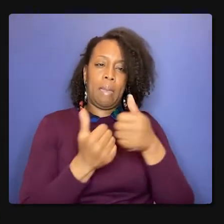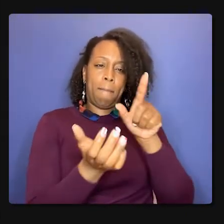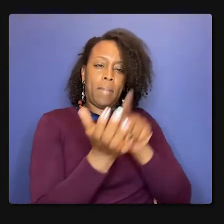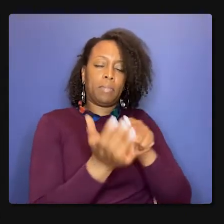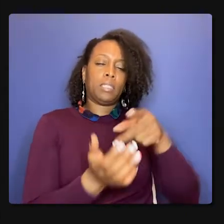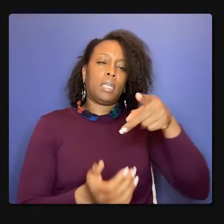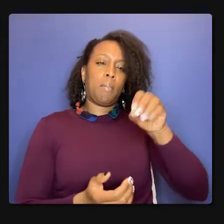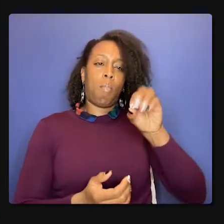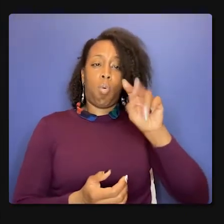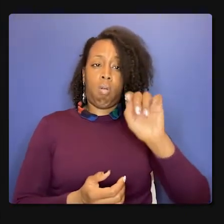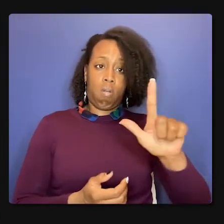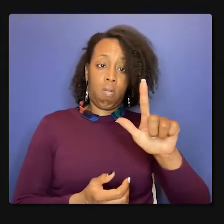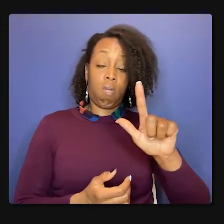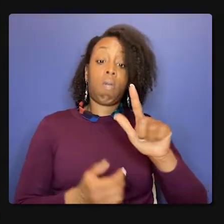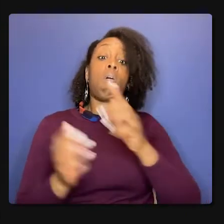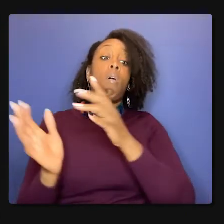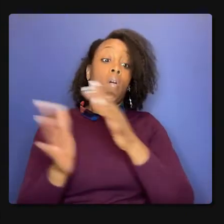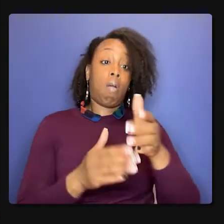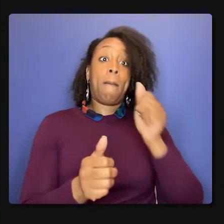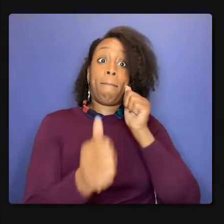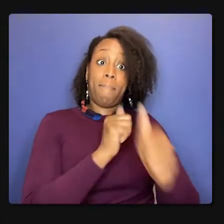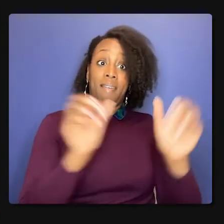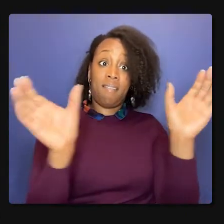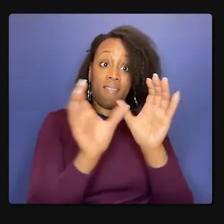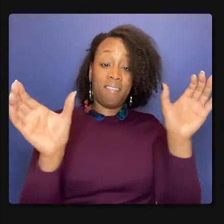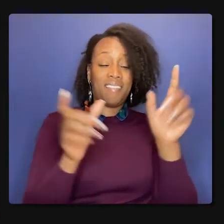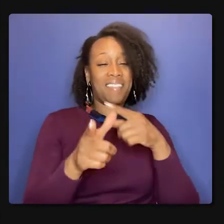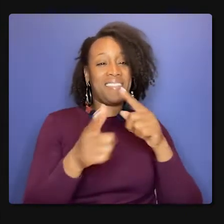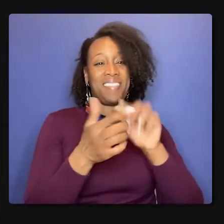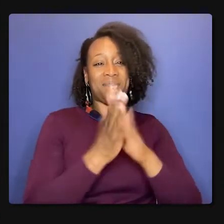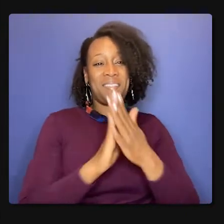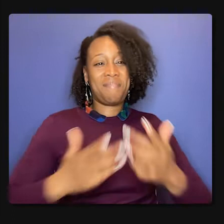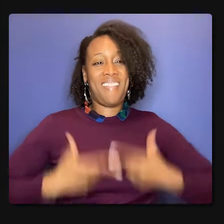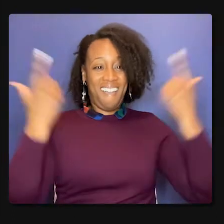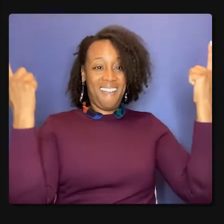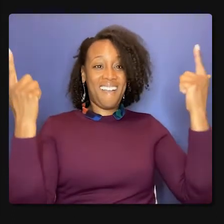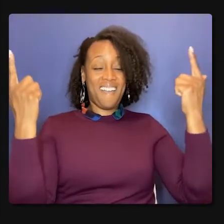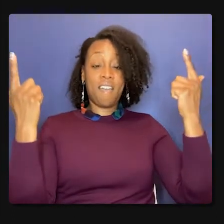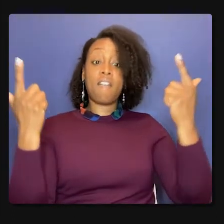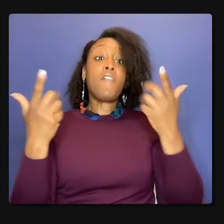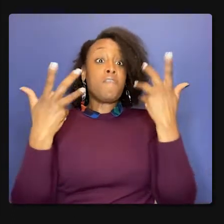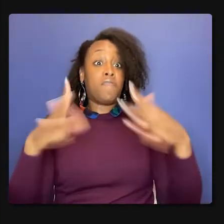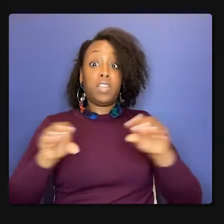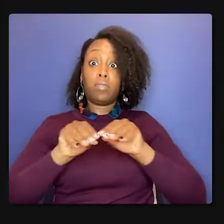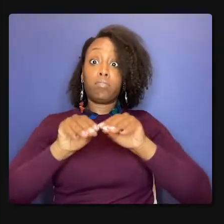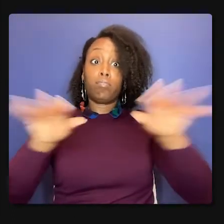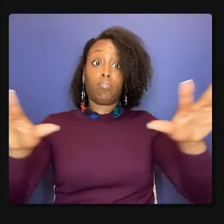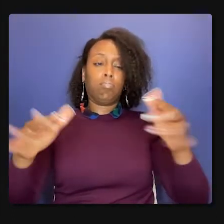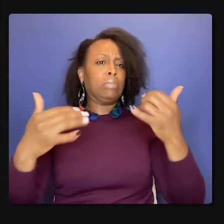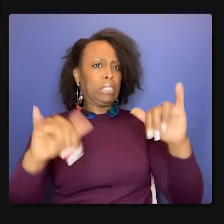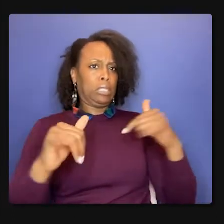From there, you simply pass certification and go live. And after you've launched, we'll still be here for you,